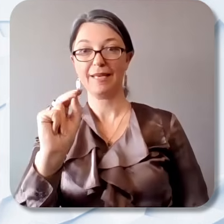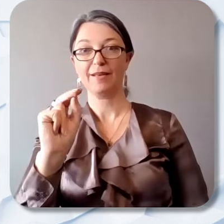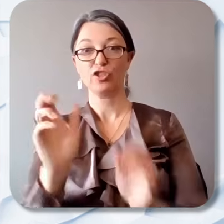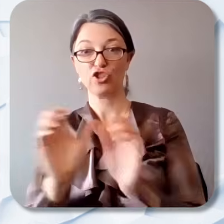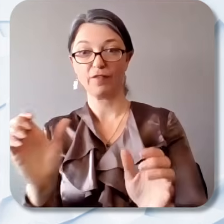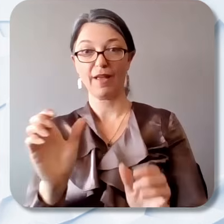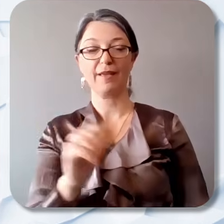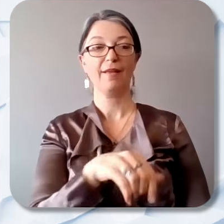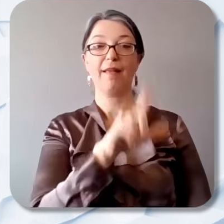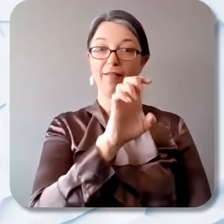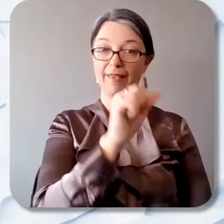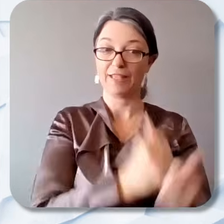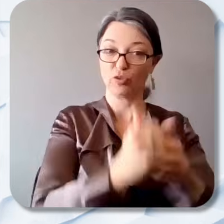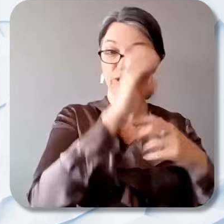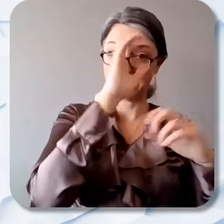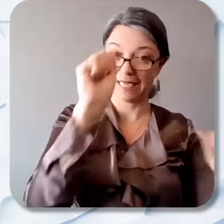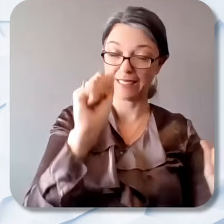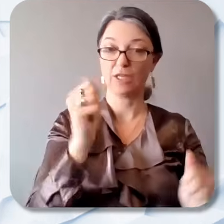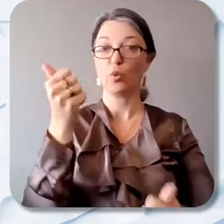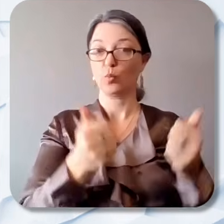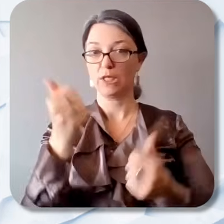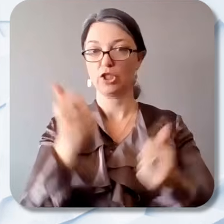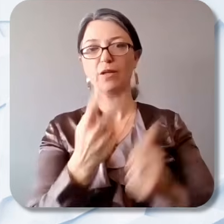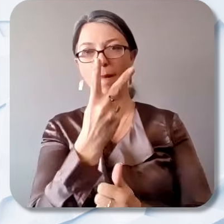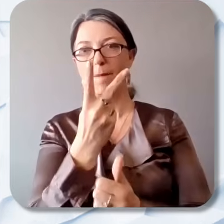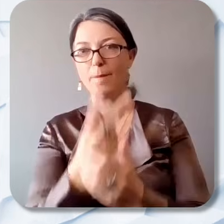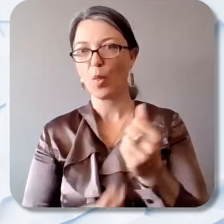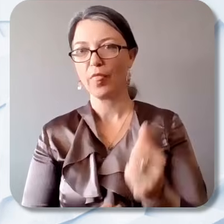And it's both and so, yeah, you'd have both of them approve just like kind of how you